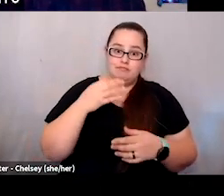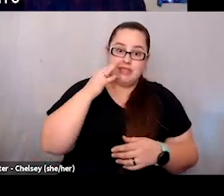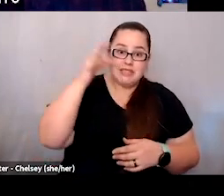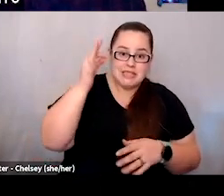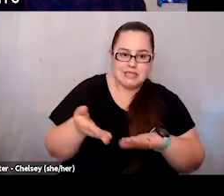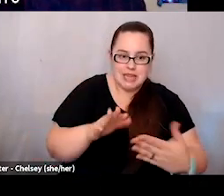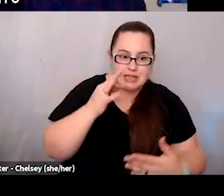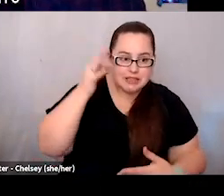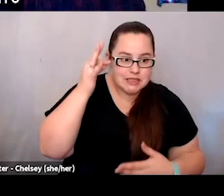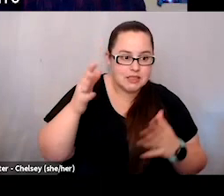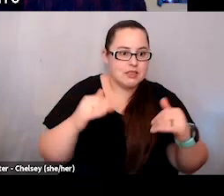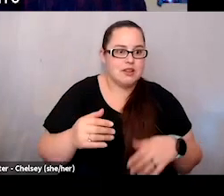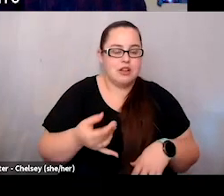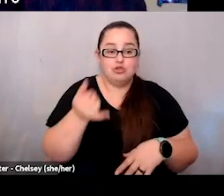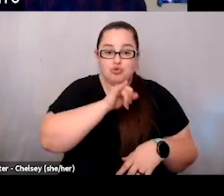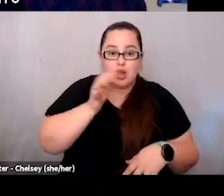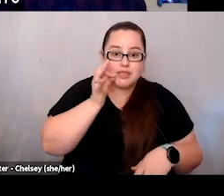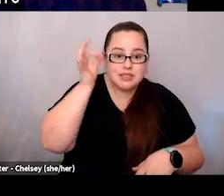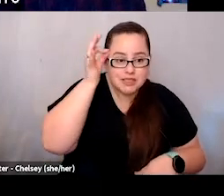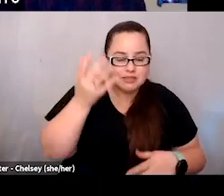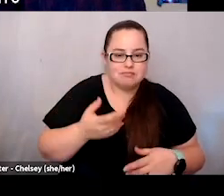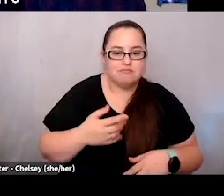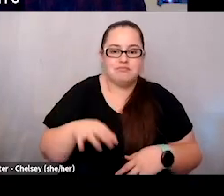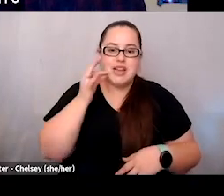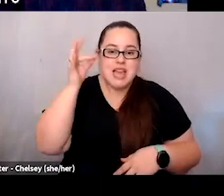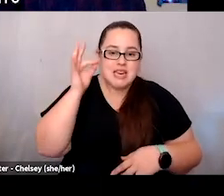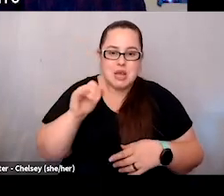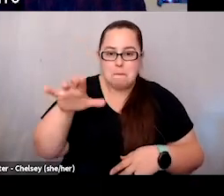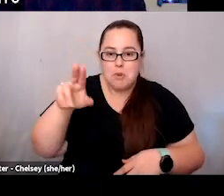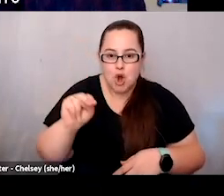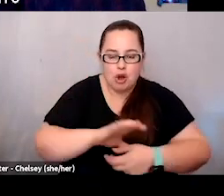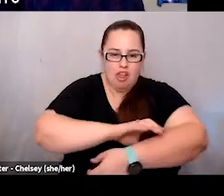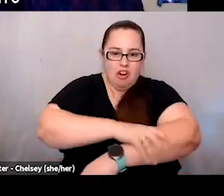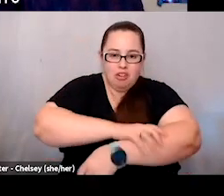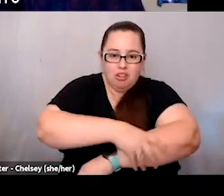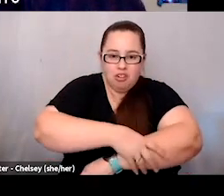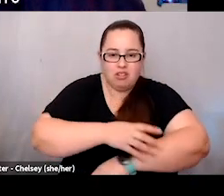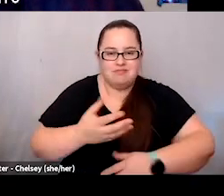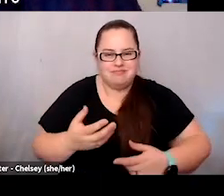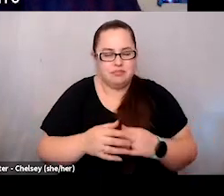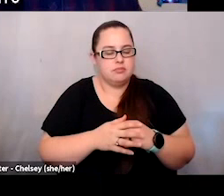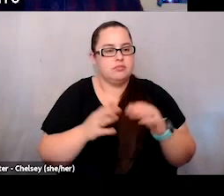Indian is a dead Indian, drunken, Indian, Indian burn. These are all things I've heard